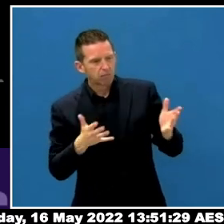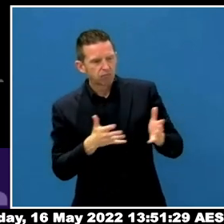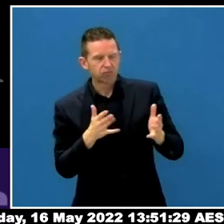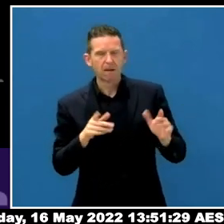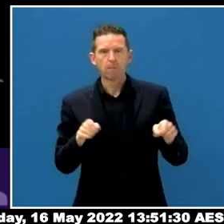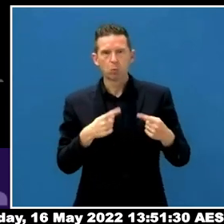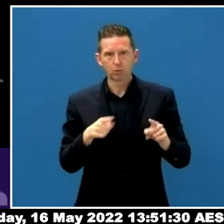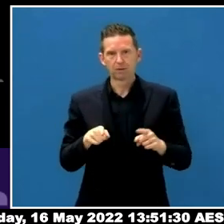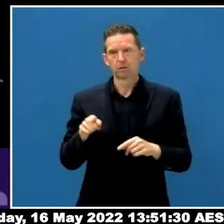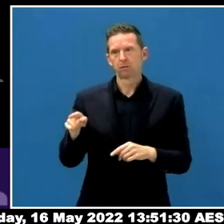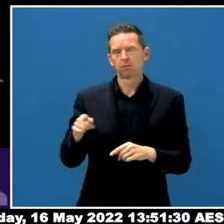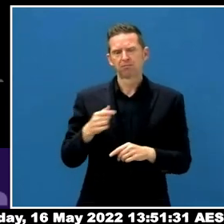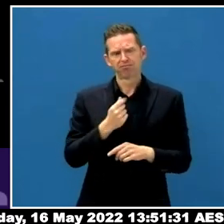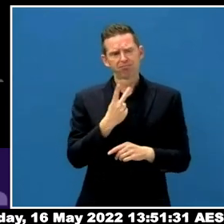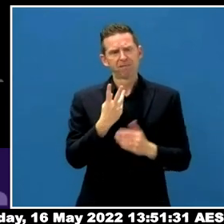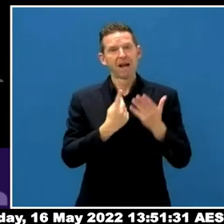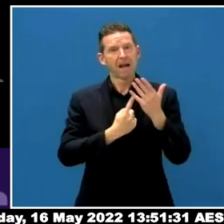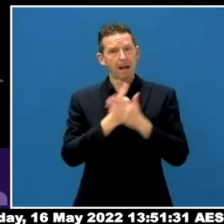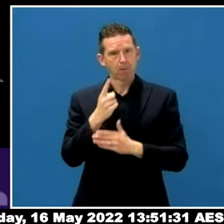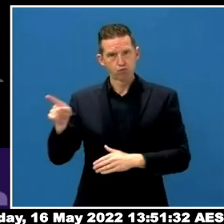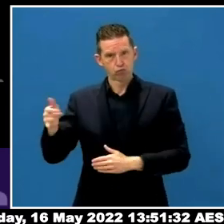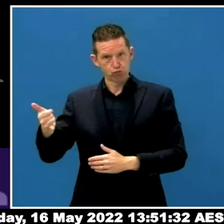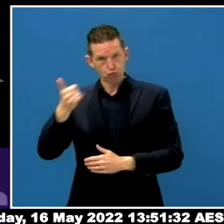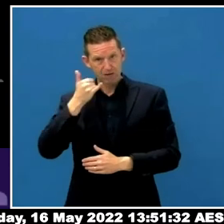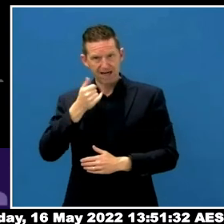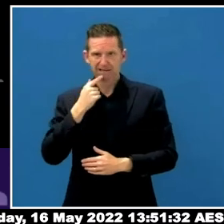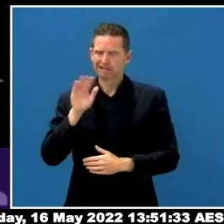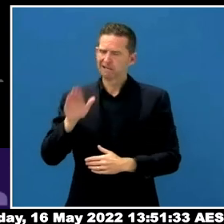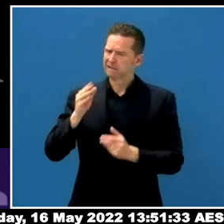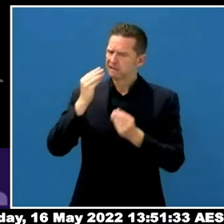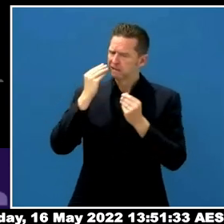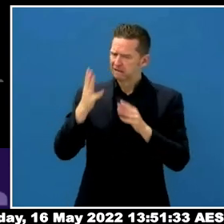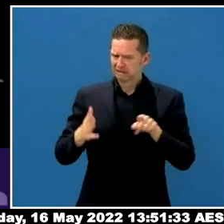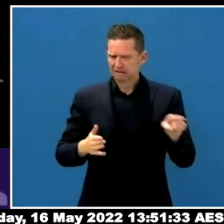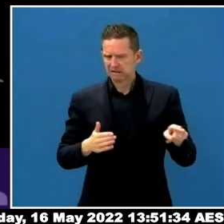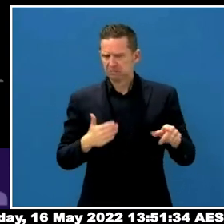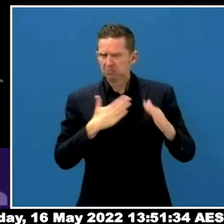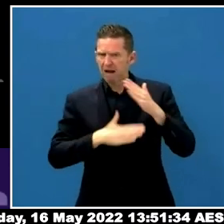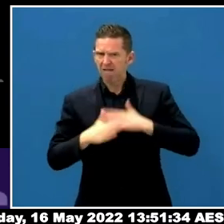behaviours and his agitation and his anxiety levels were through the roof, and I'm to